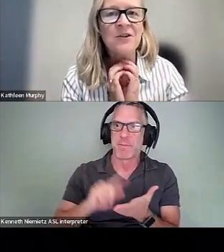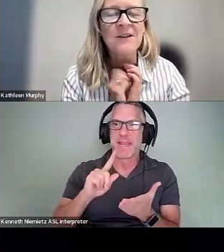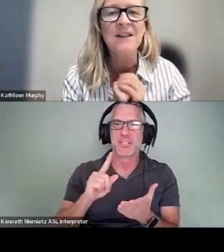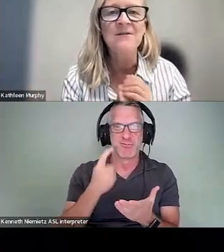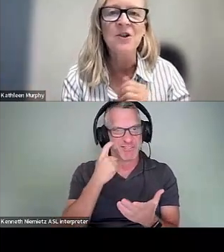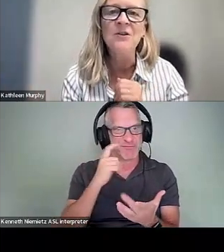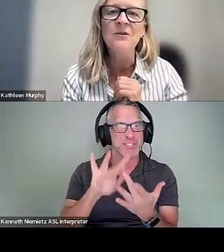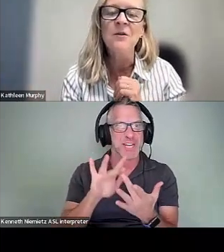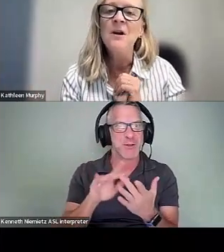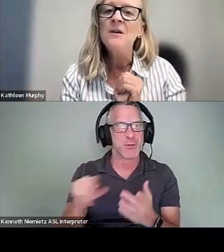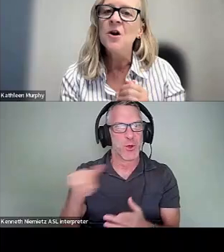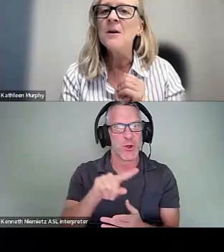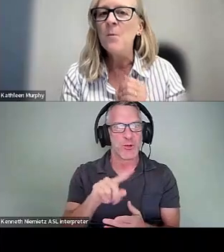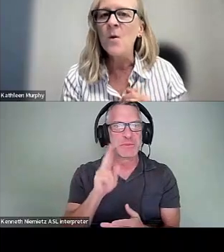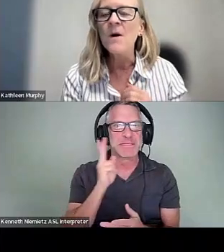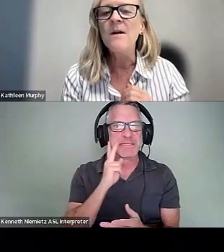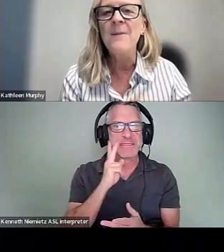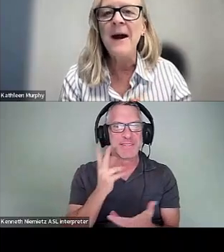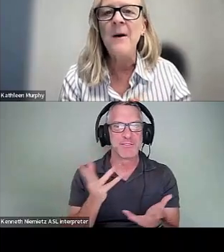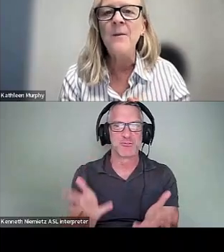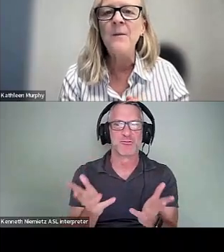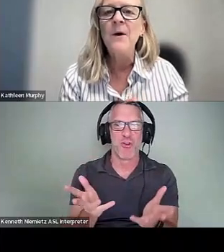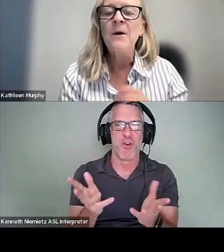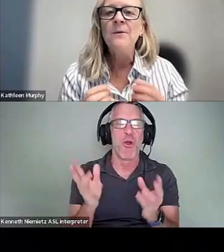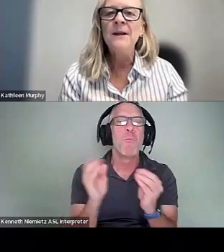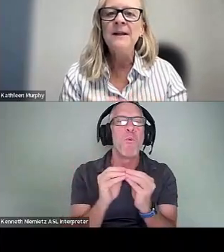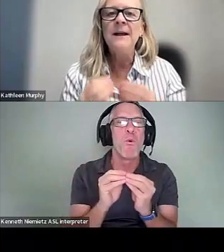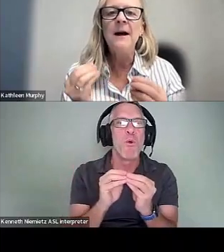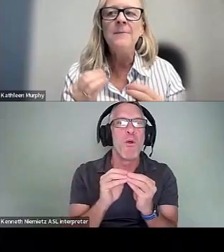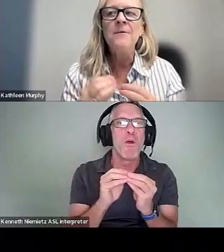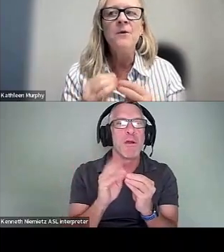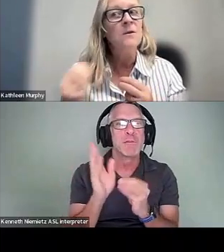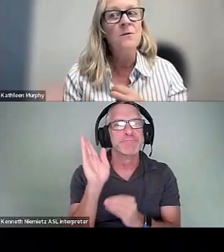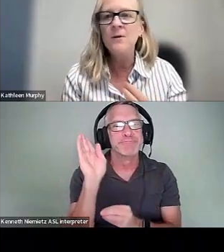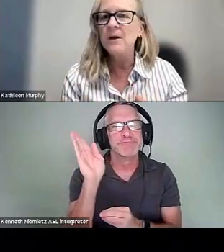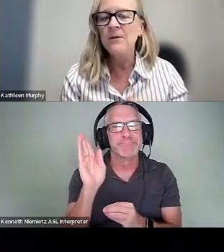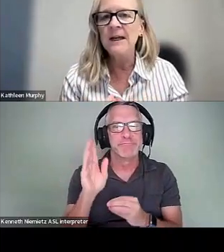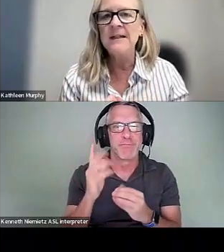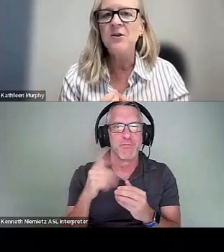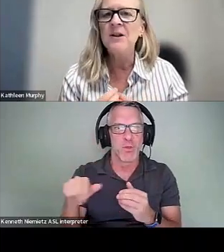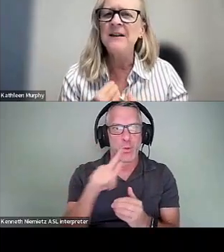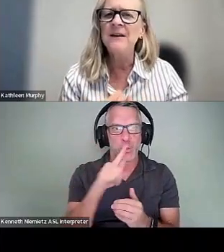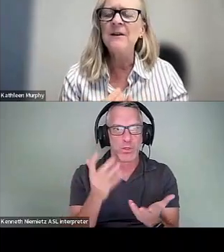to her to see if she could talk more about, really for those of you here for KT training,